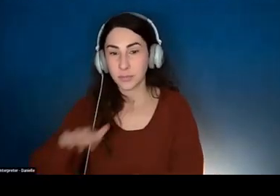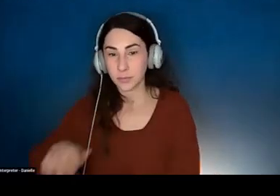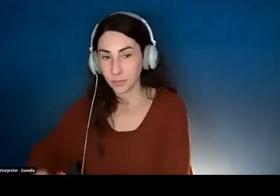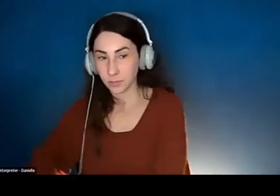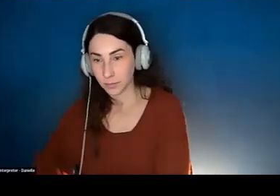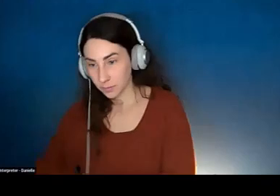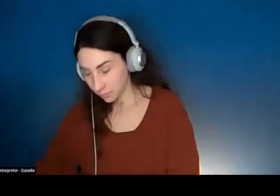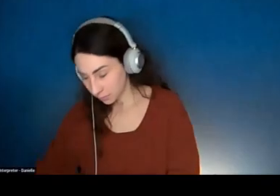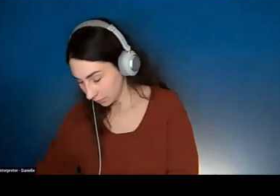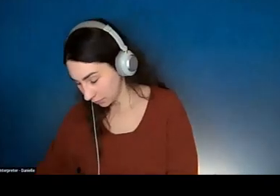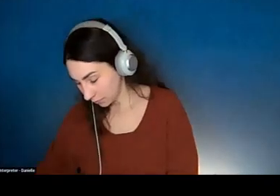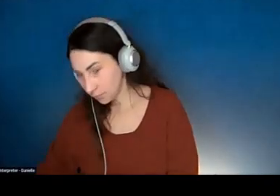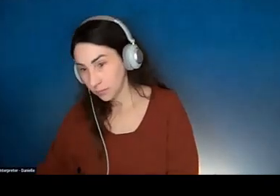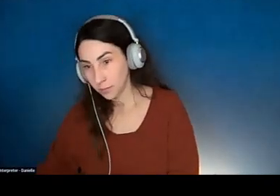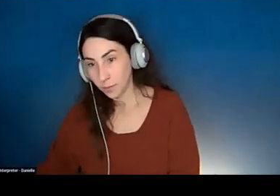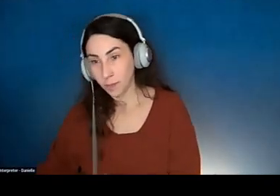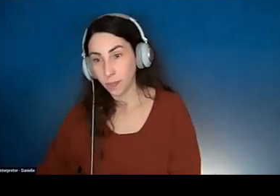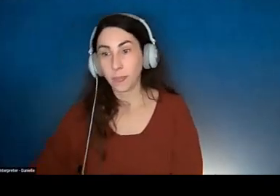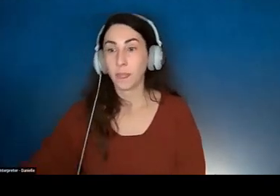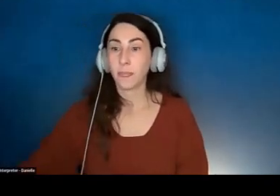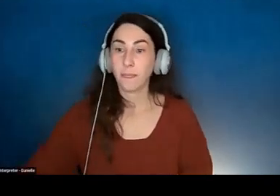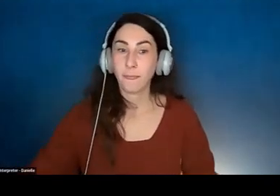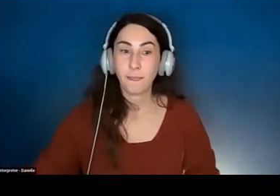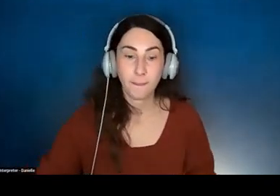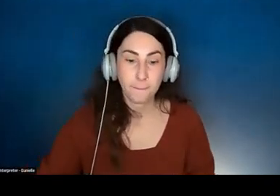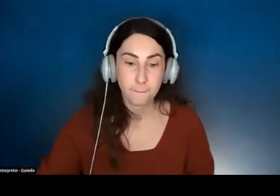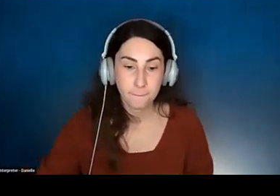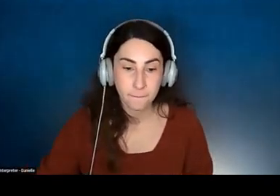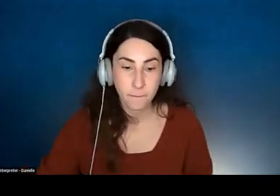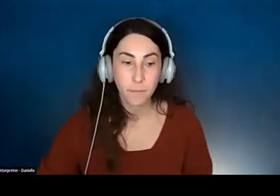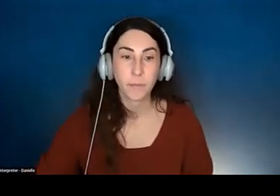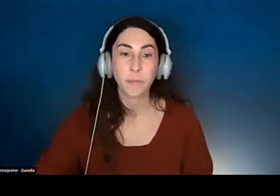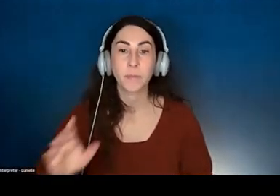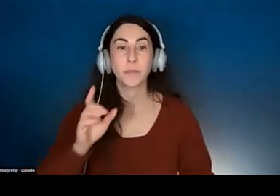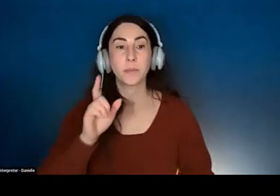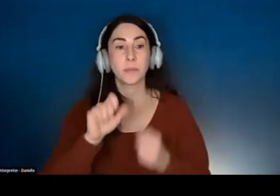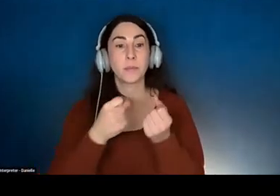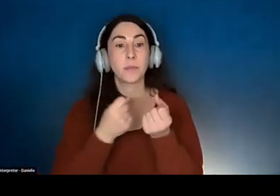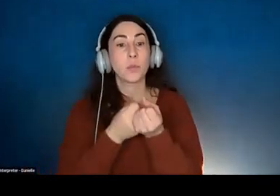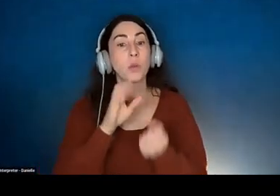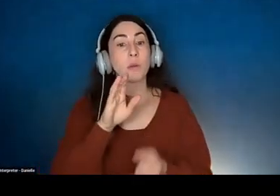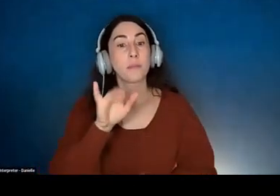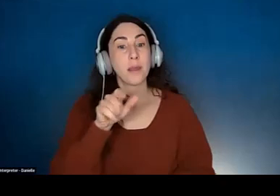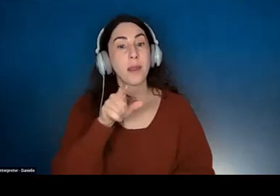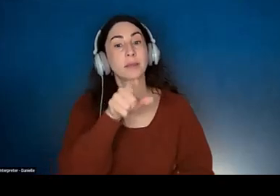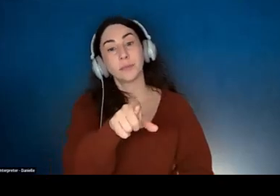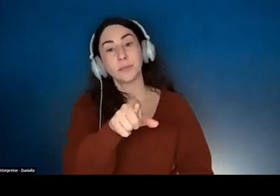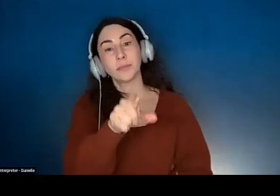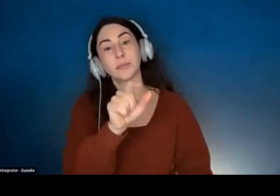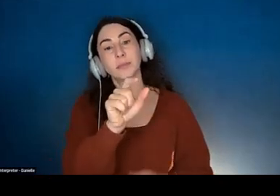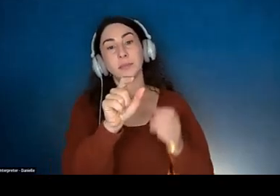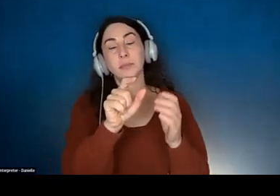So as I get started, this project is supported by the Centers for Medicare and Medicaid Services of the US